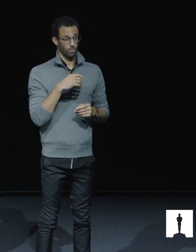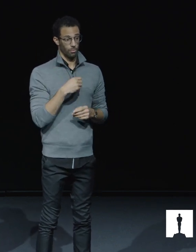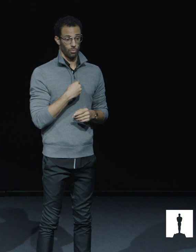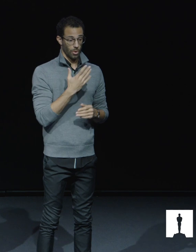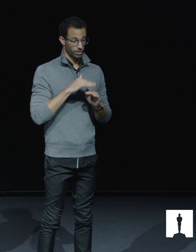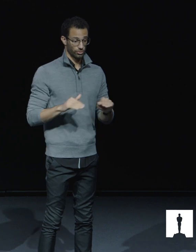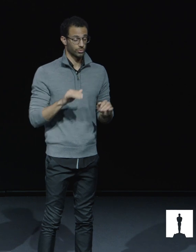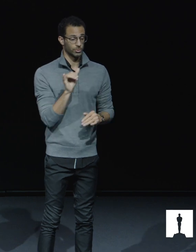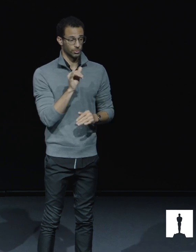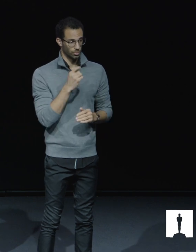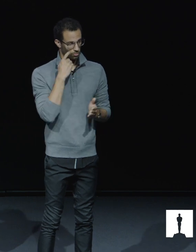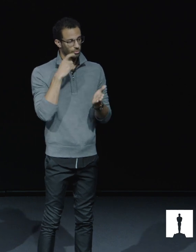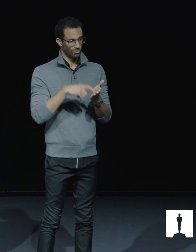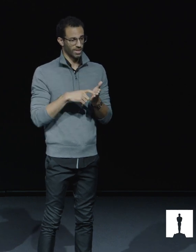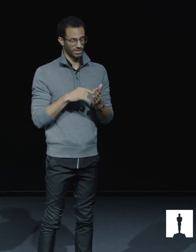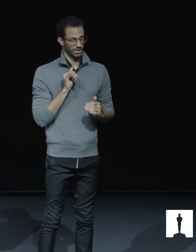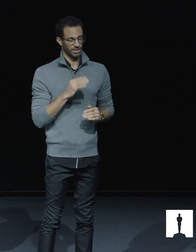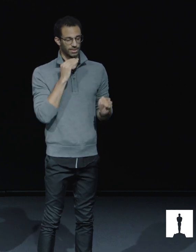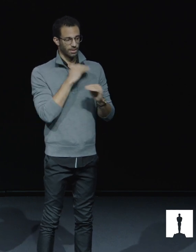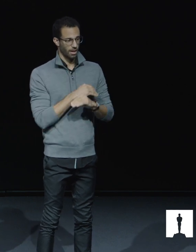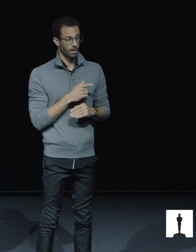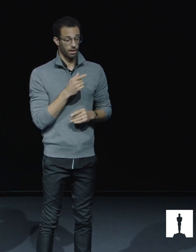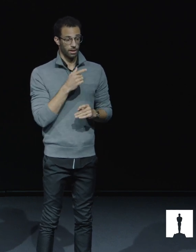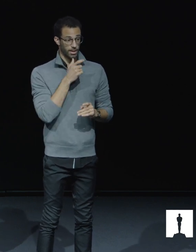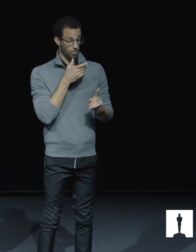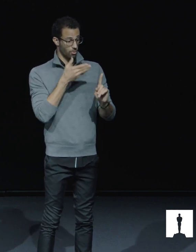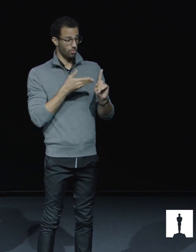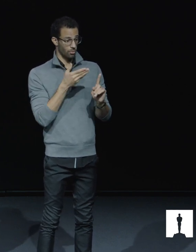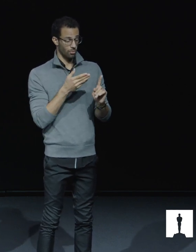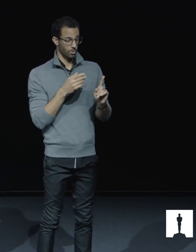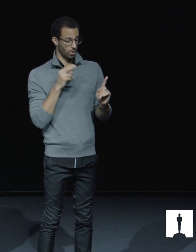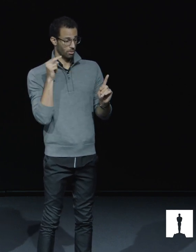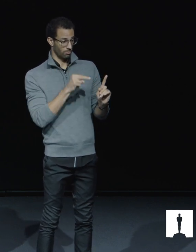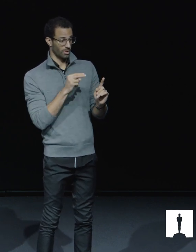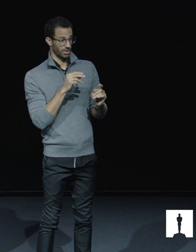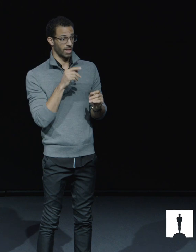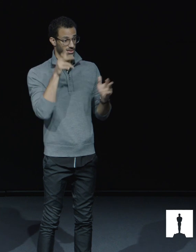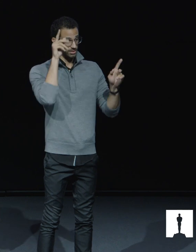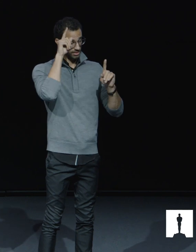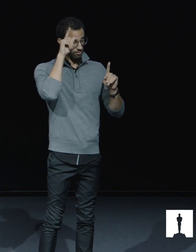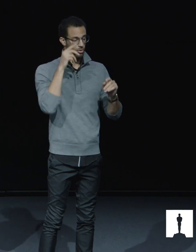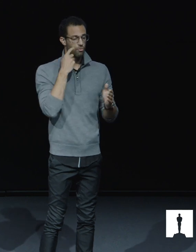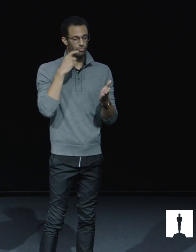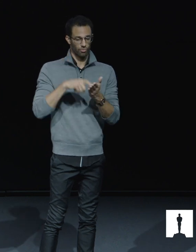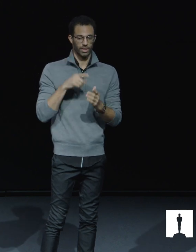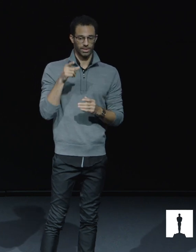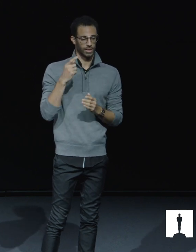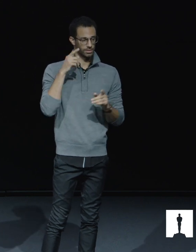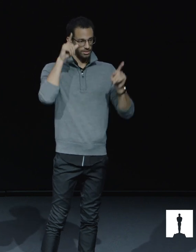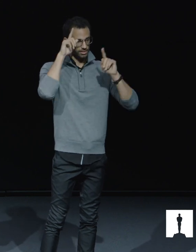lie. He who has been treated as the devil, recognizes the devil when they meet." It is